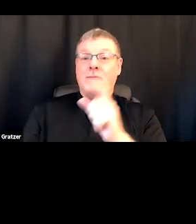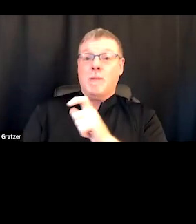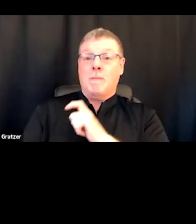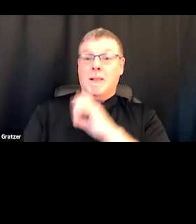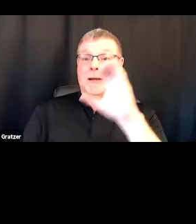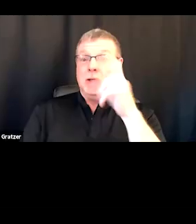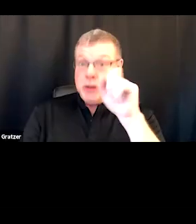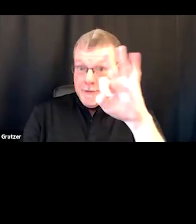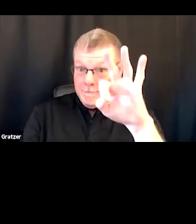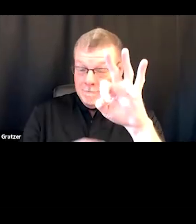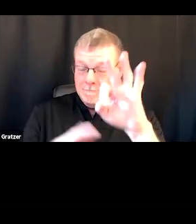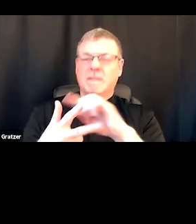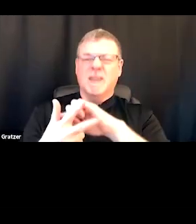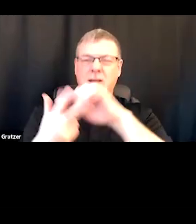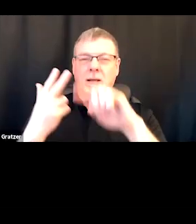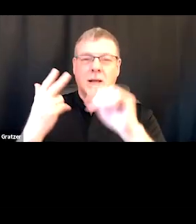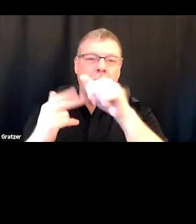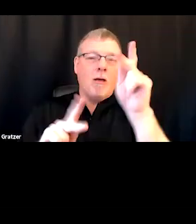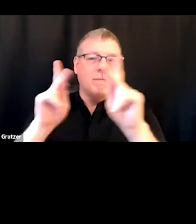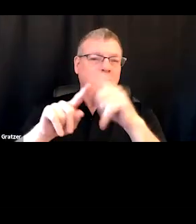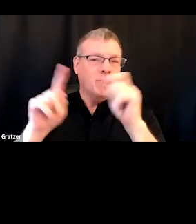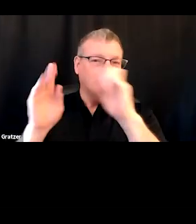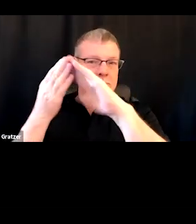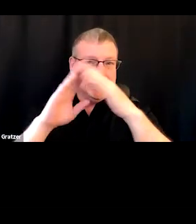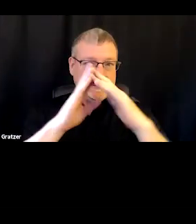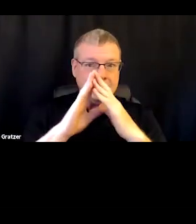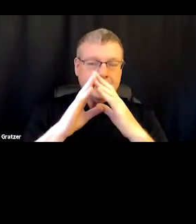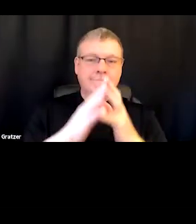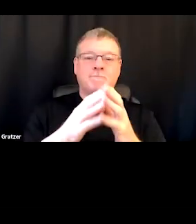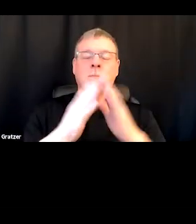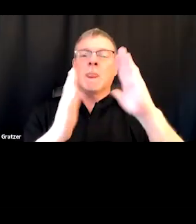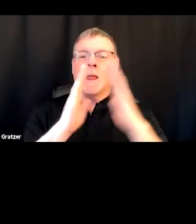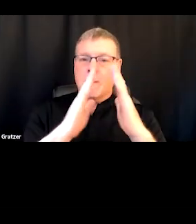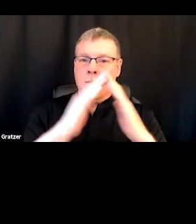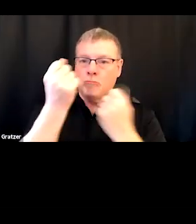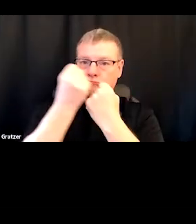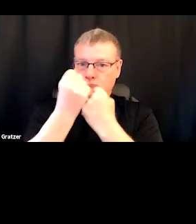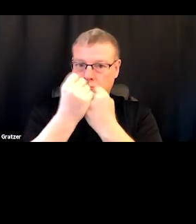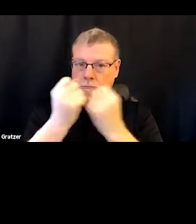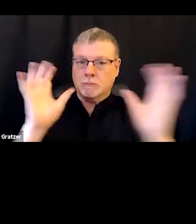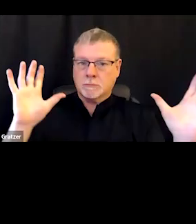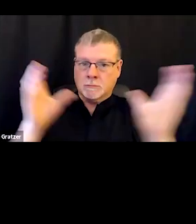as well as other individuals from the city and community advocates who were a big support